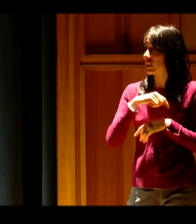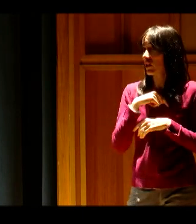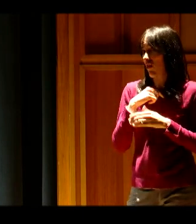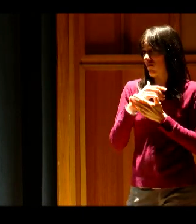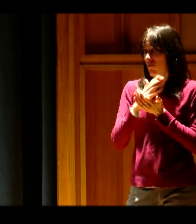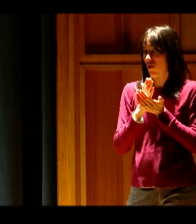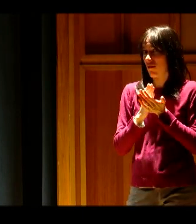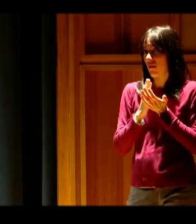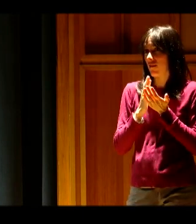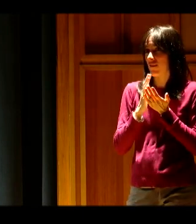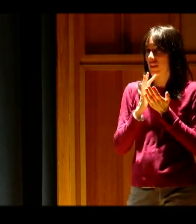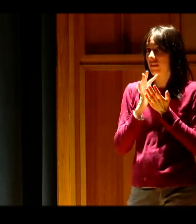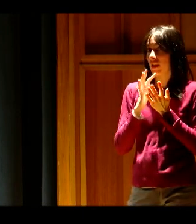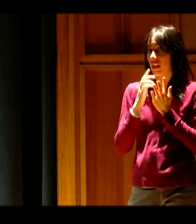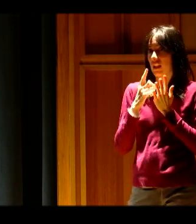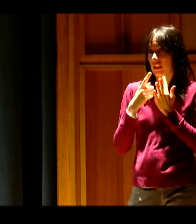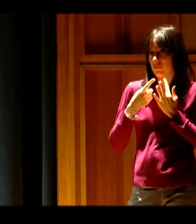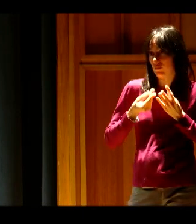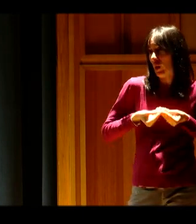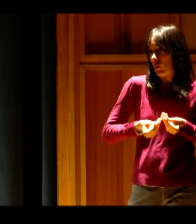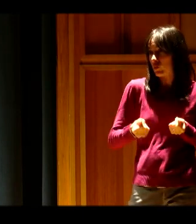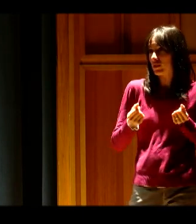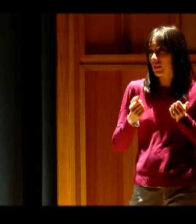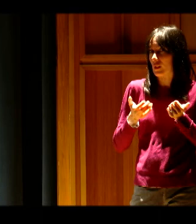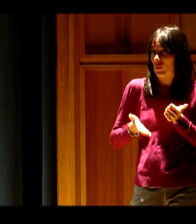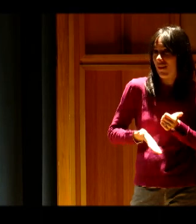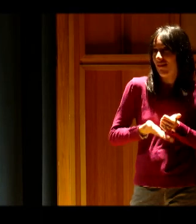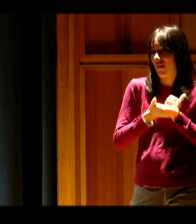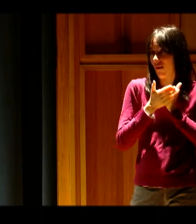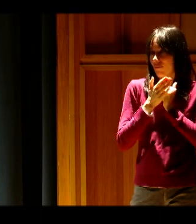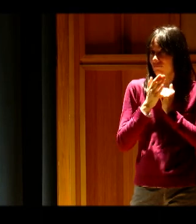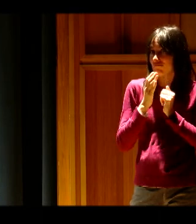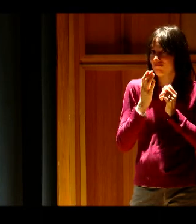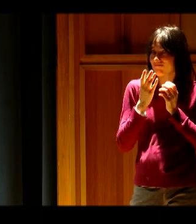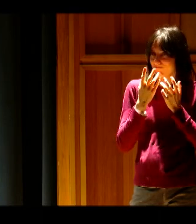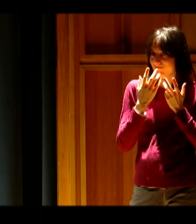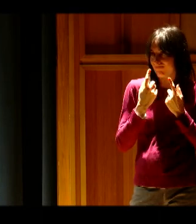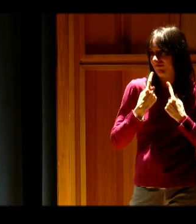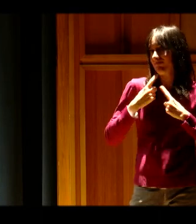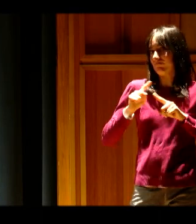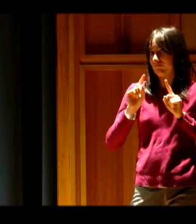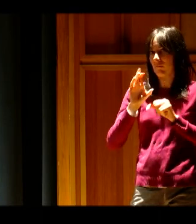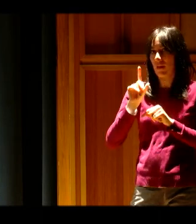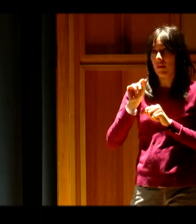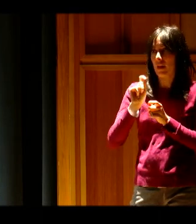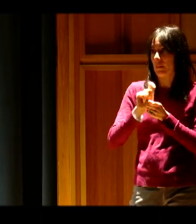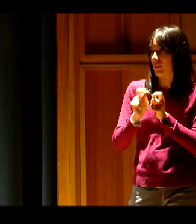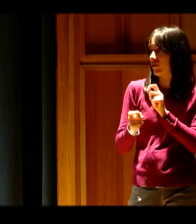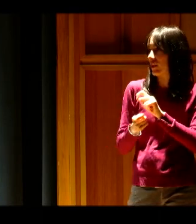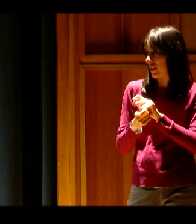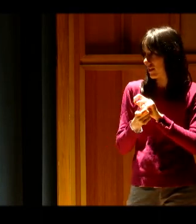We are part of the solution to closing the ambitions gap and closing the emissions gap.